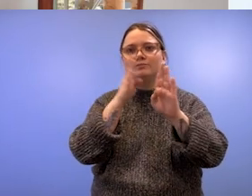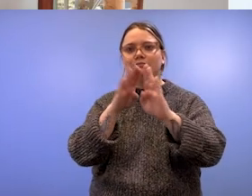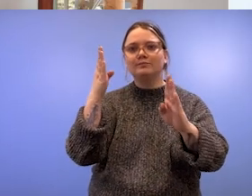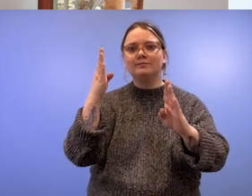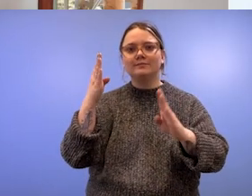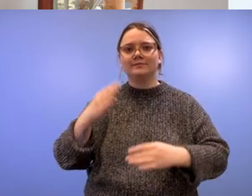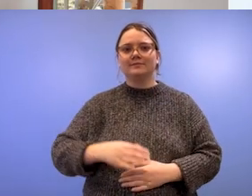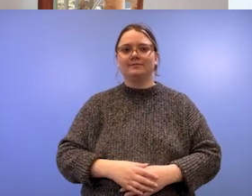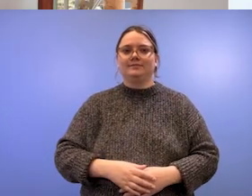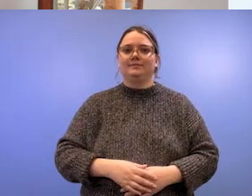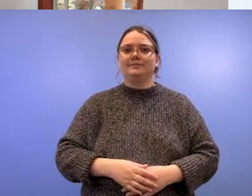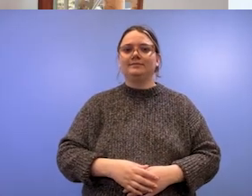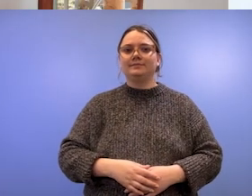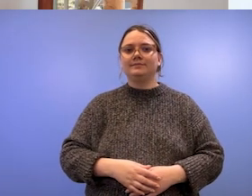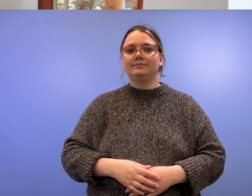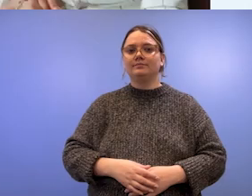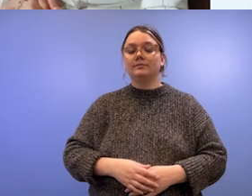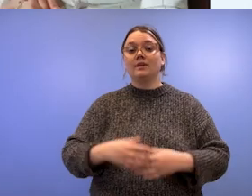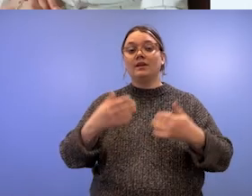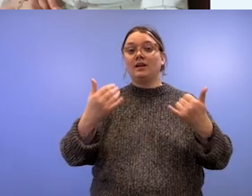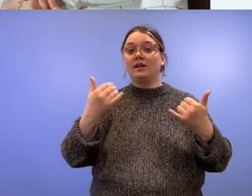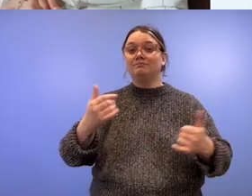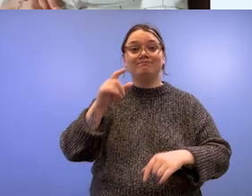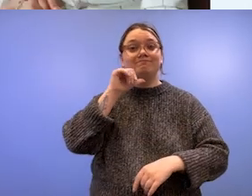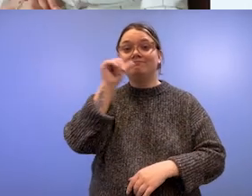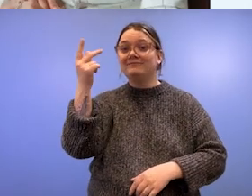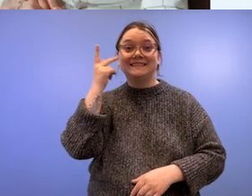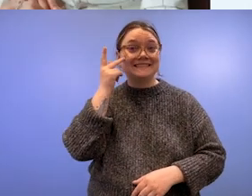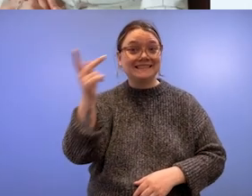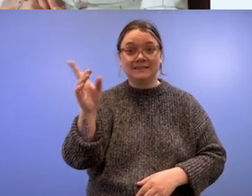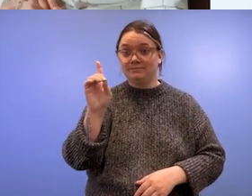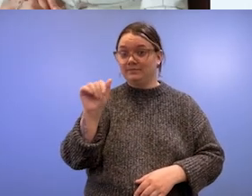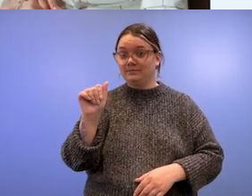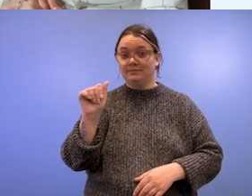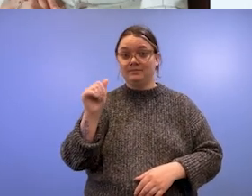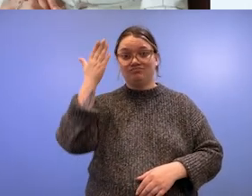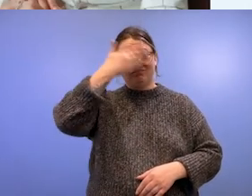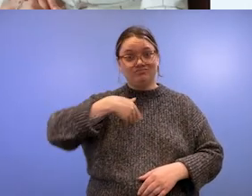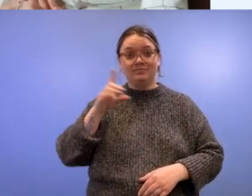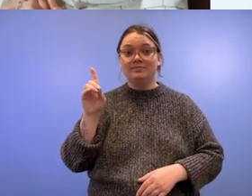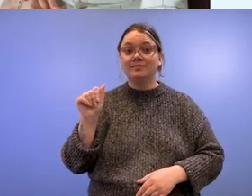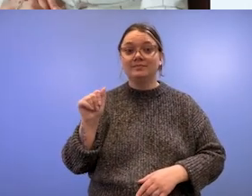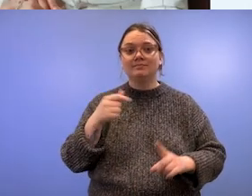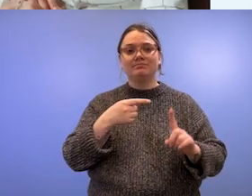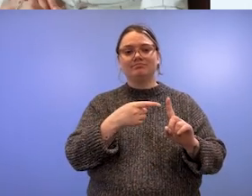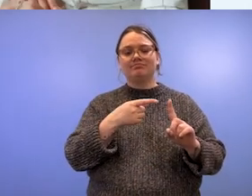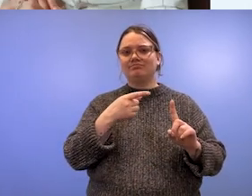detect the entrance to a building. So invisible disabilities, these can be overlooked and